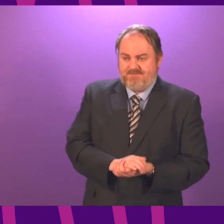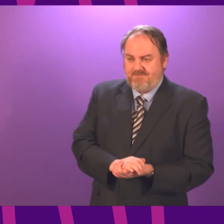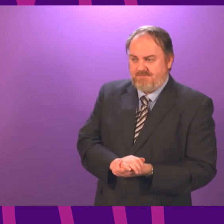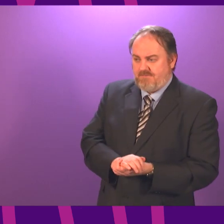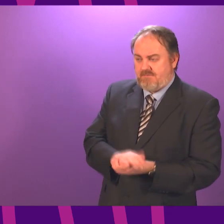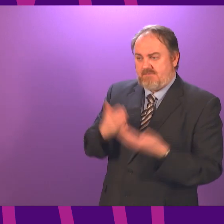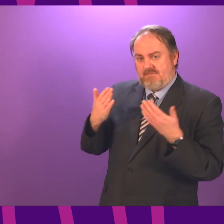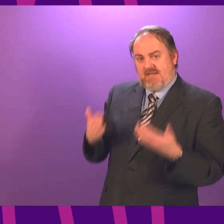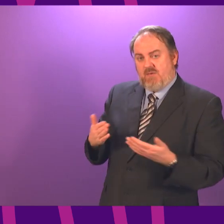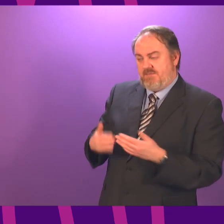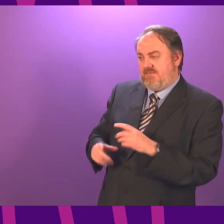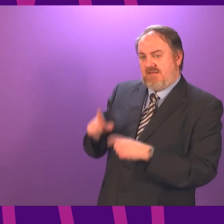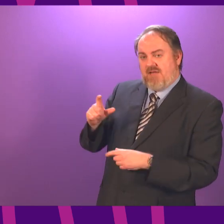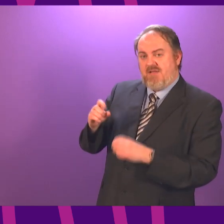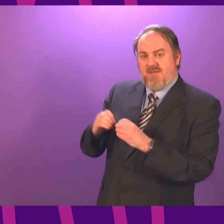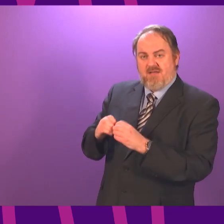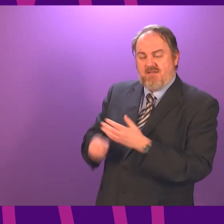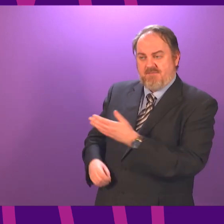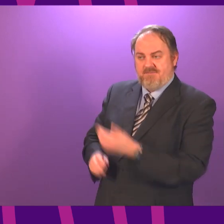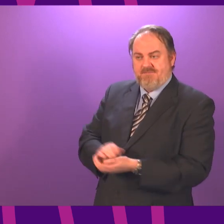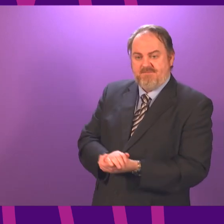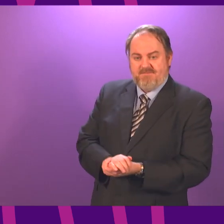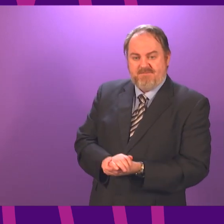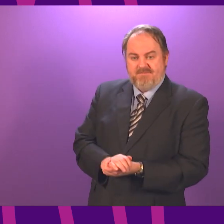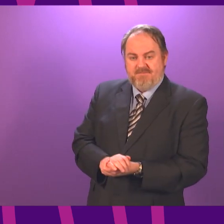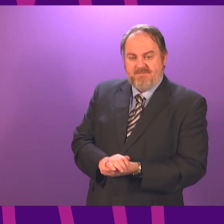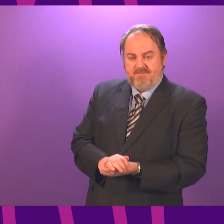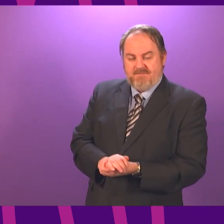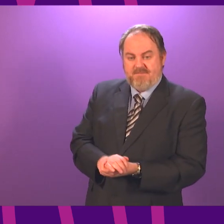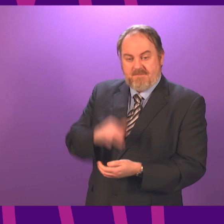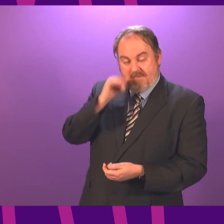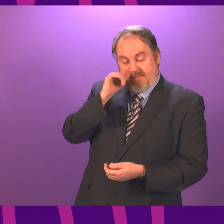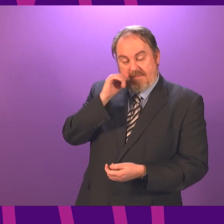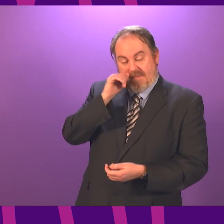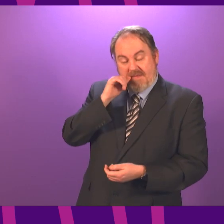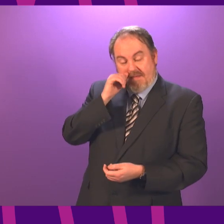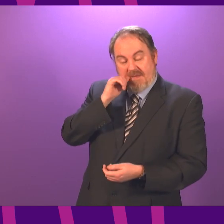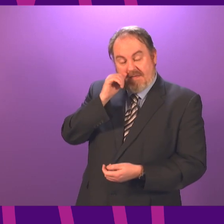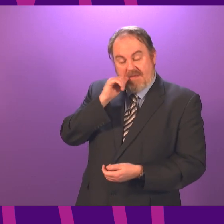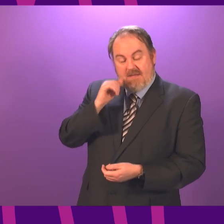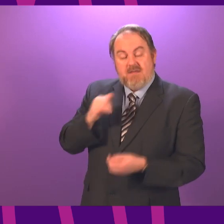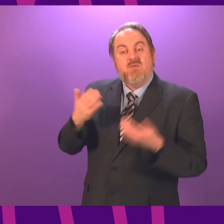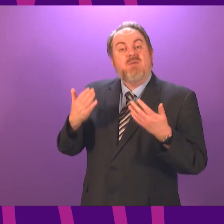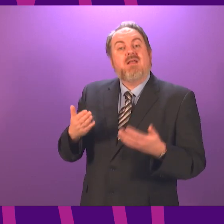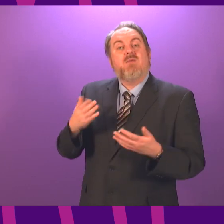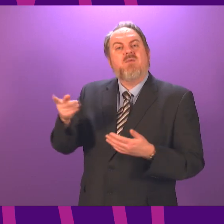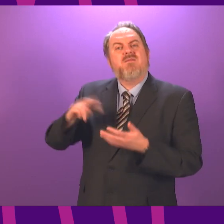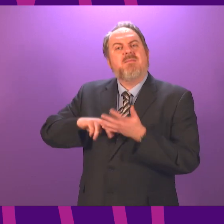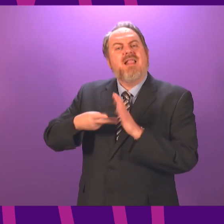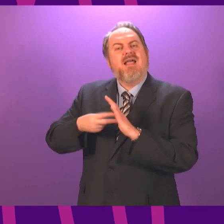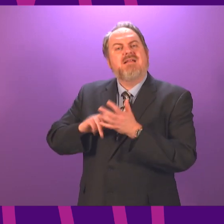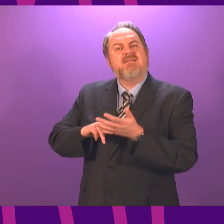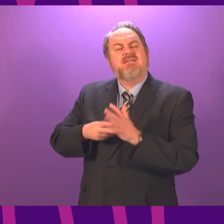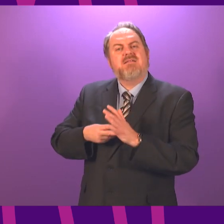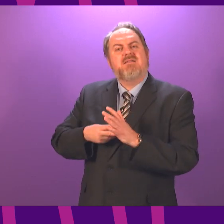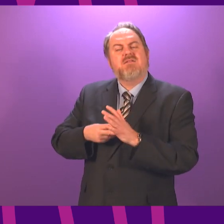to move most of Scotland out of level 4 towards the end of April. She will recall that Orkney